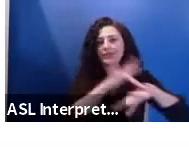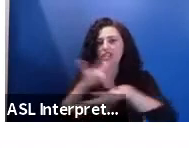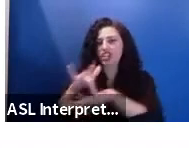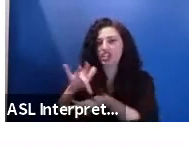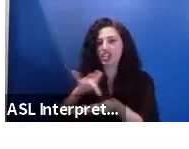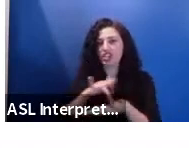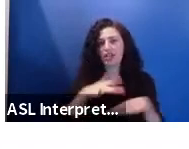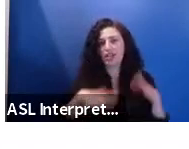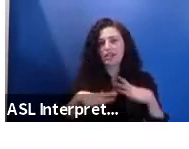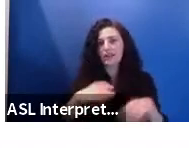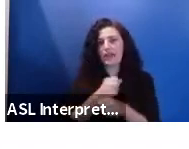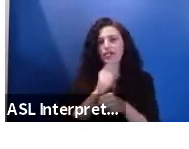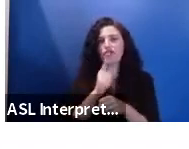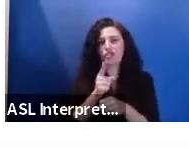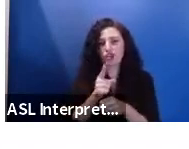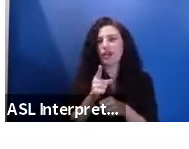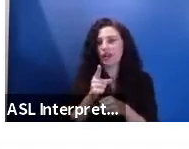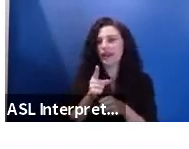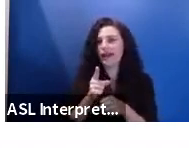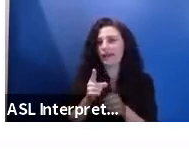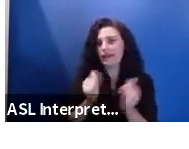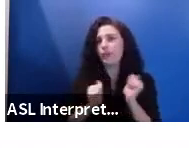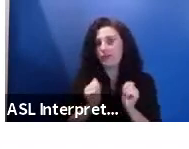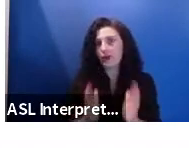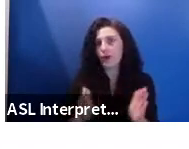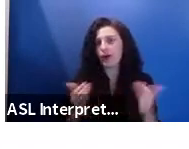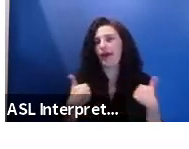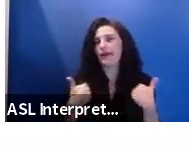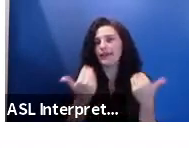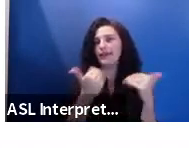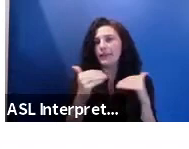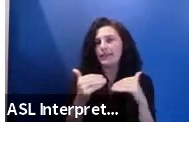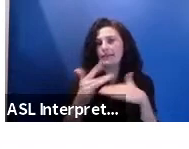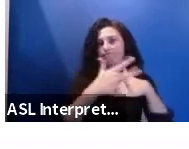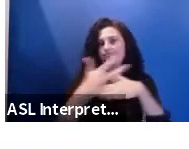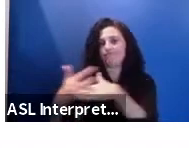the chance of any COVID through contact is reduced. And each performer is going to have their own